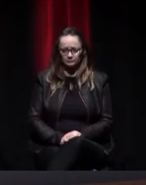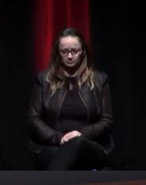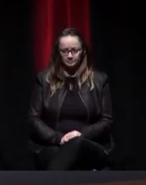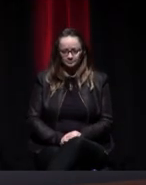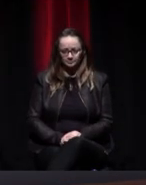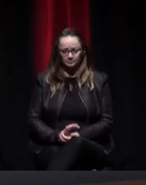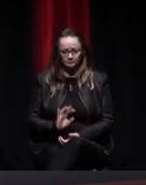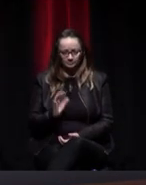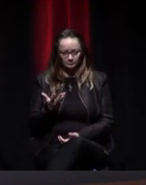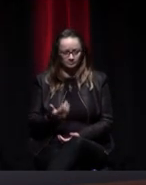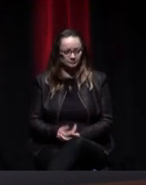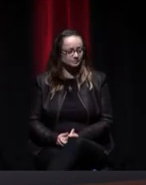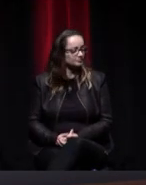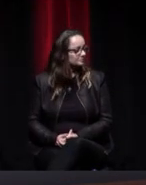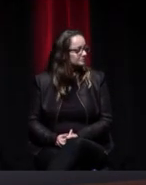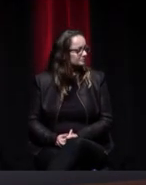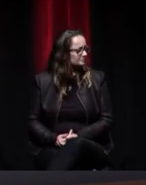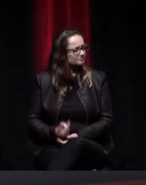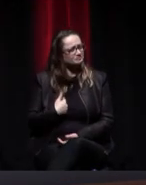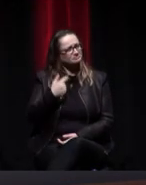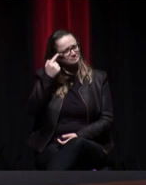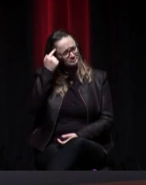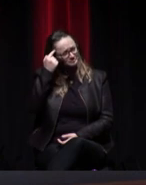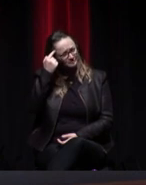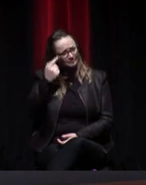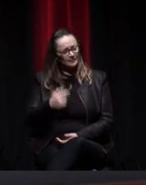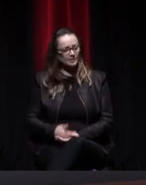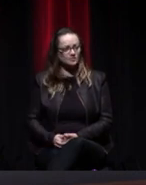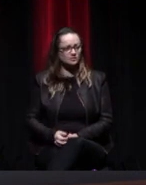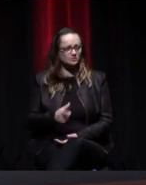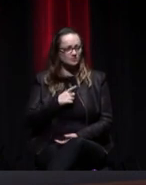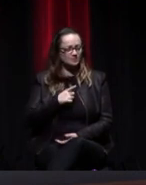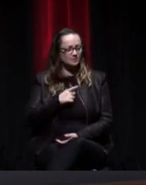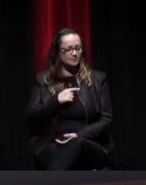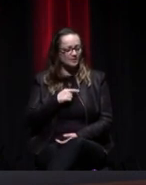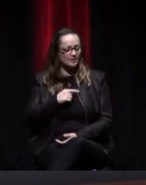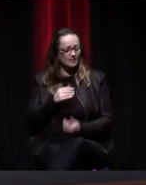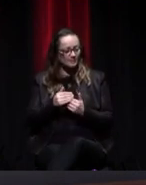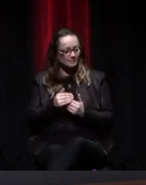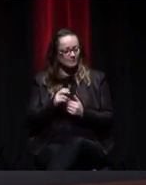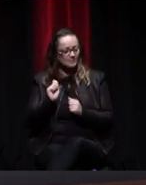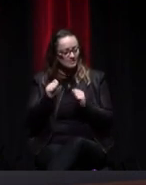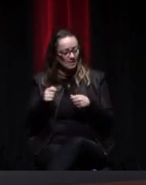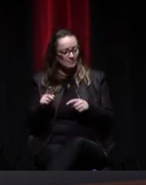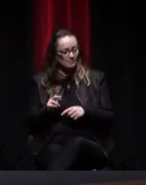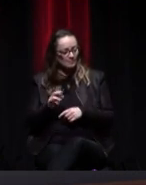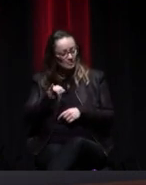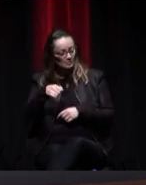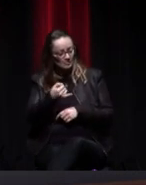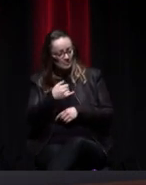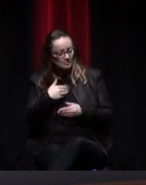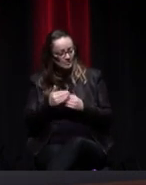Then I think we have a good entry point for this poorly